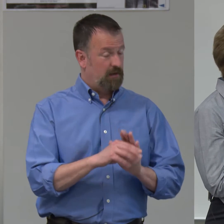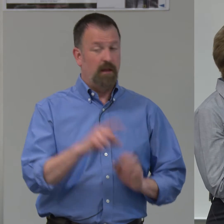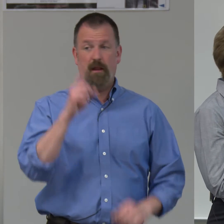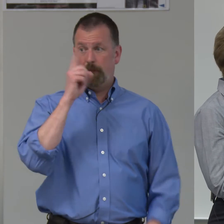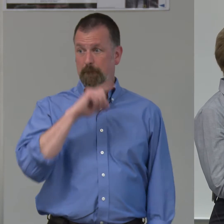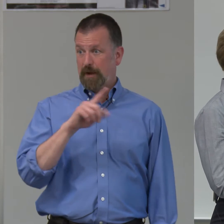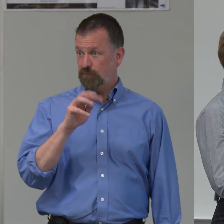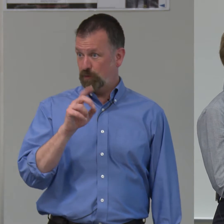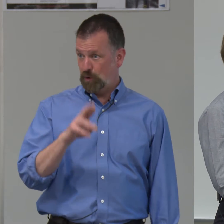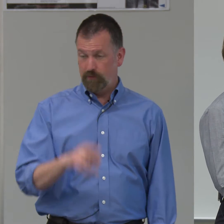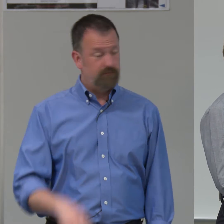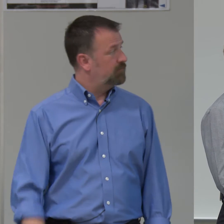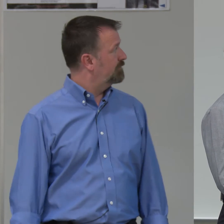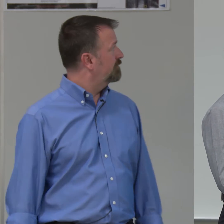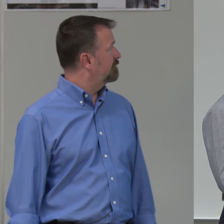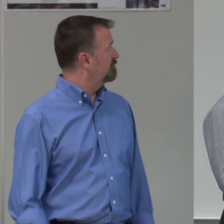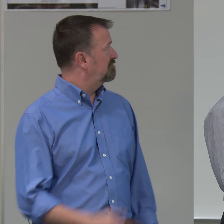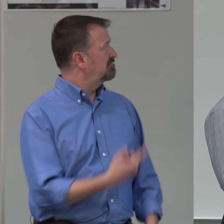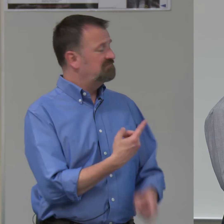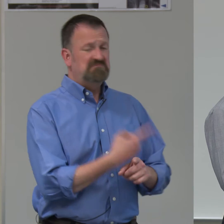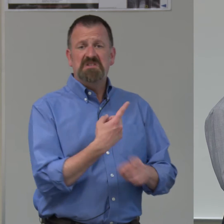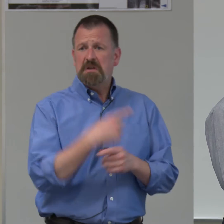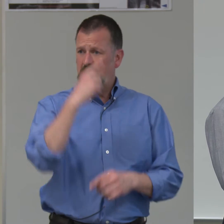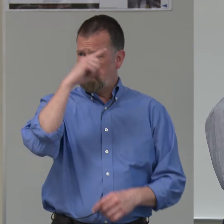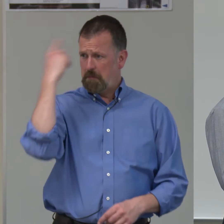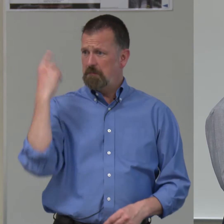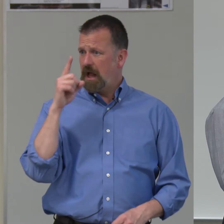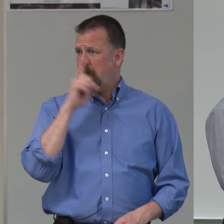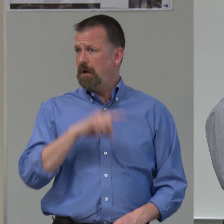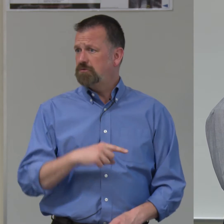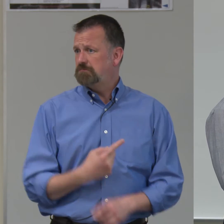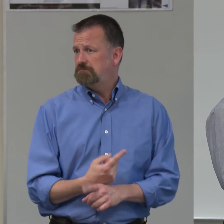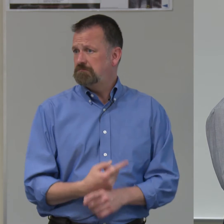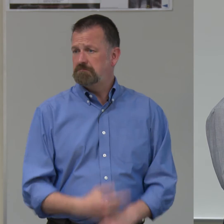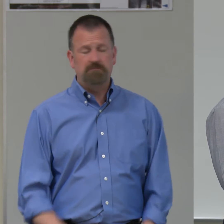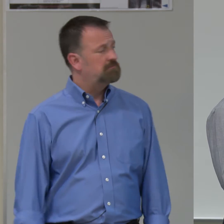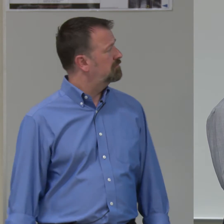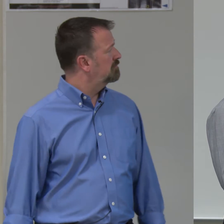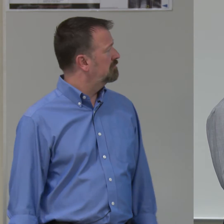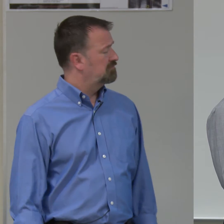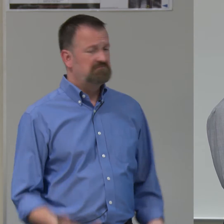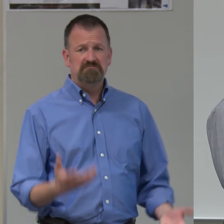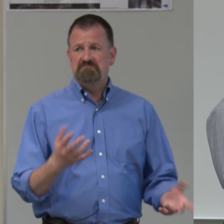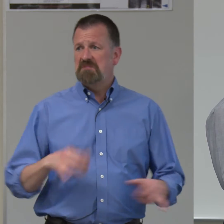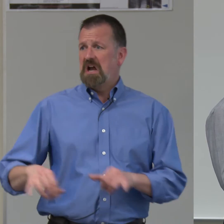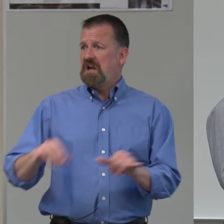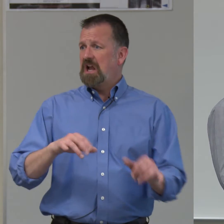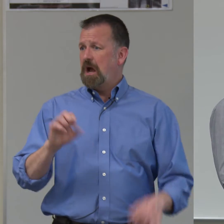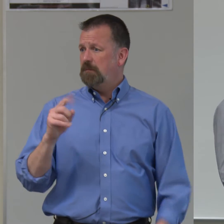This is typical of these little, black mice that we use, a common strain because there have been